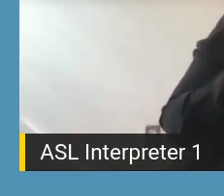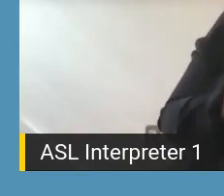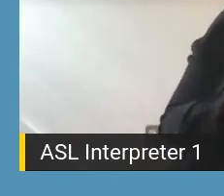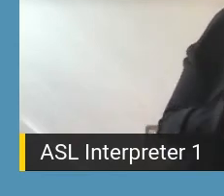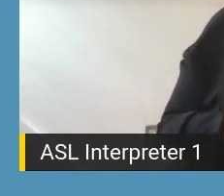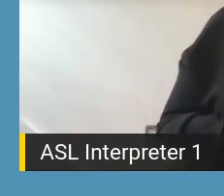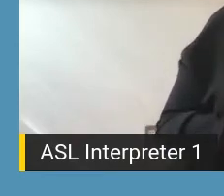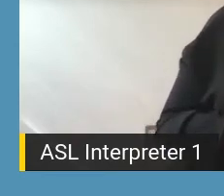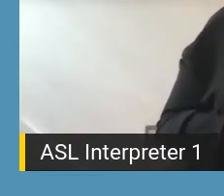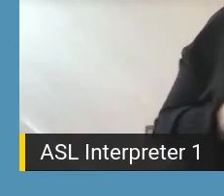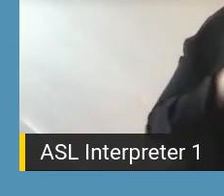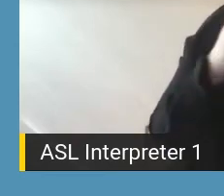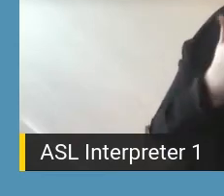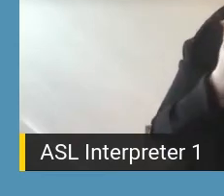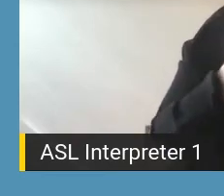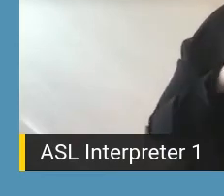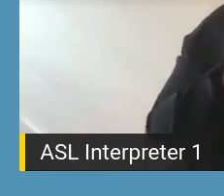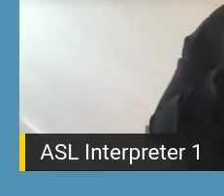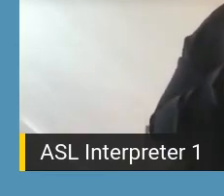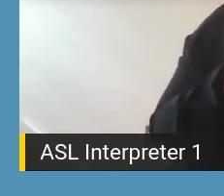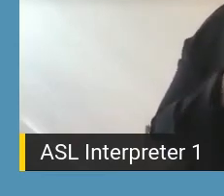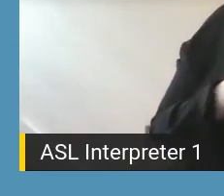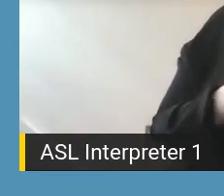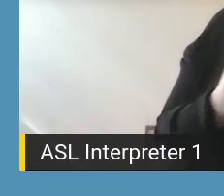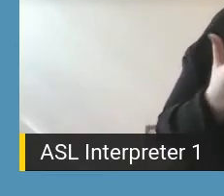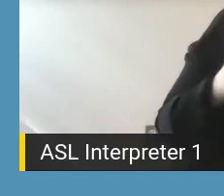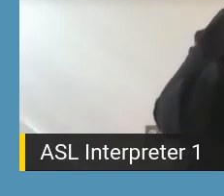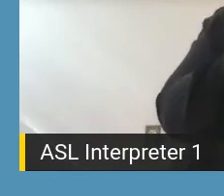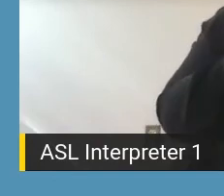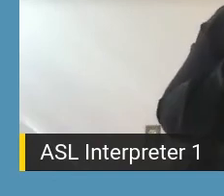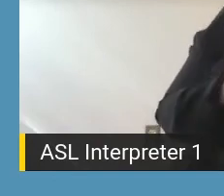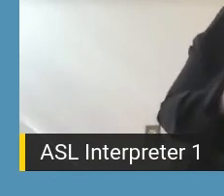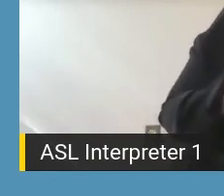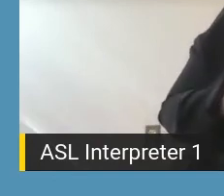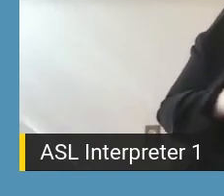good tools. If you want to record a phone conversation I would say try and get someone